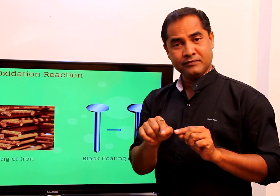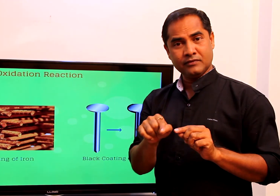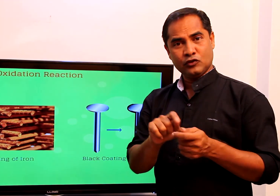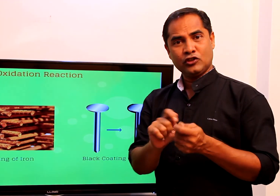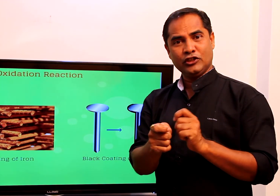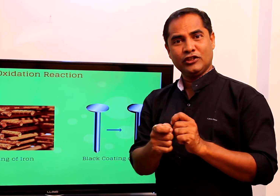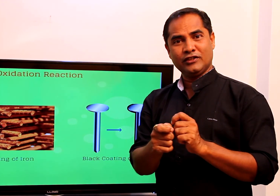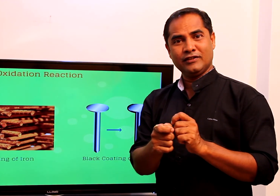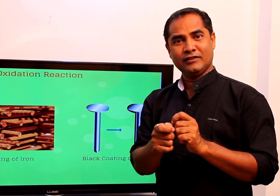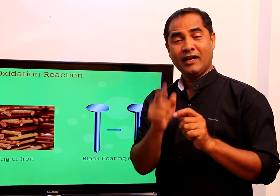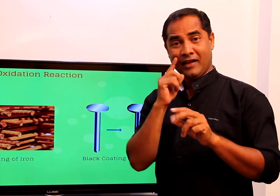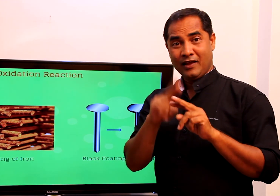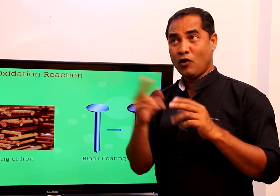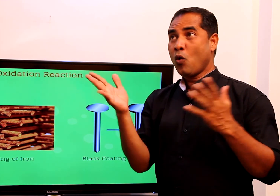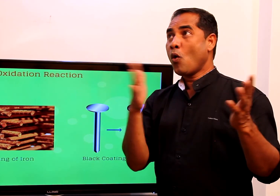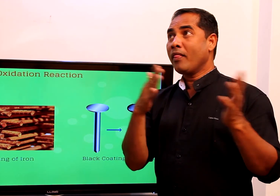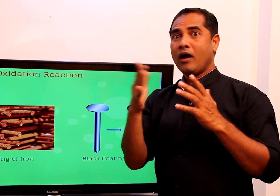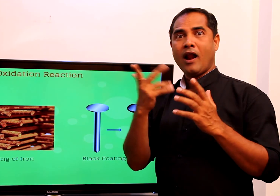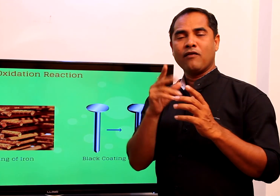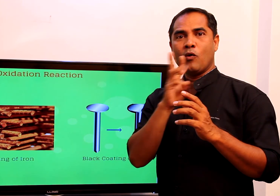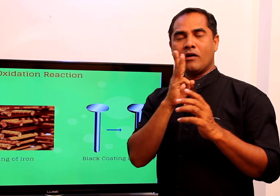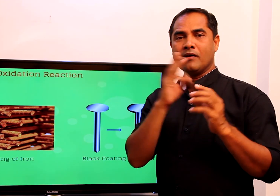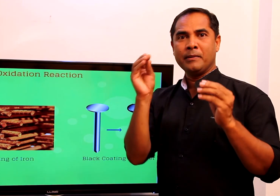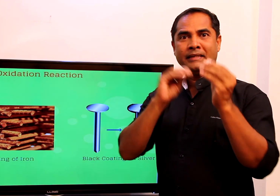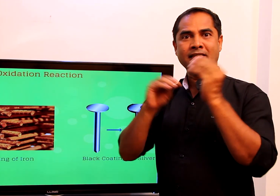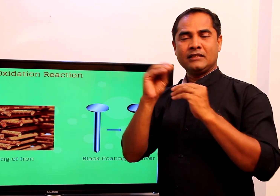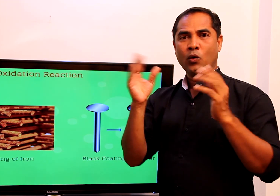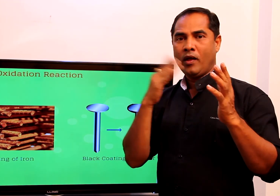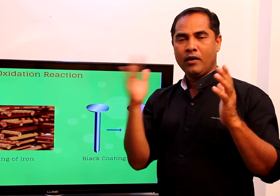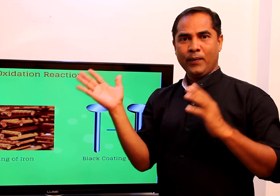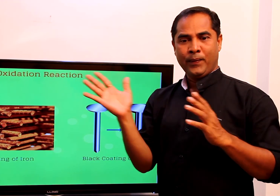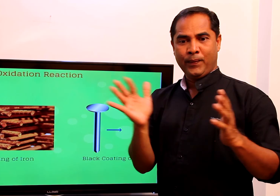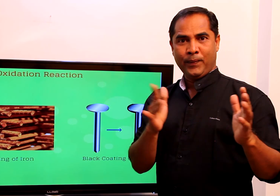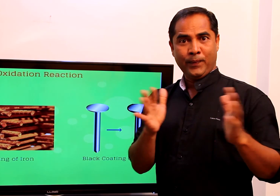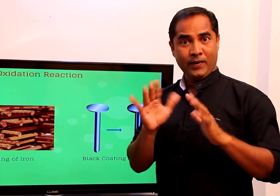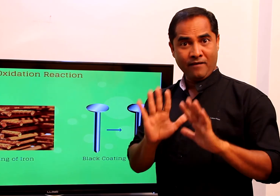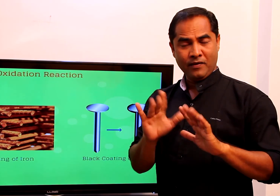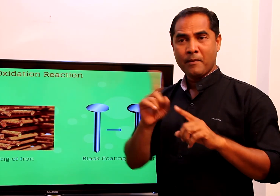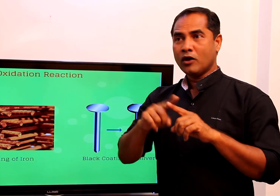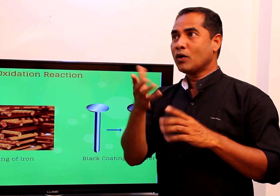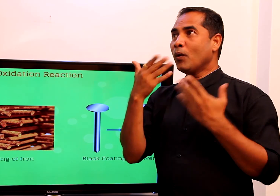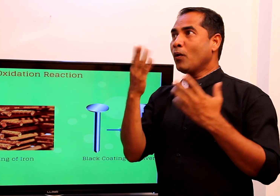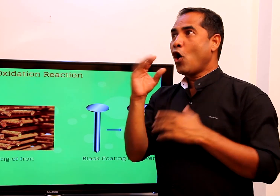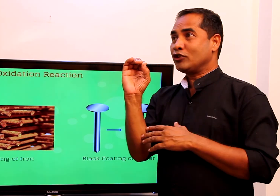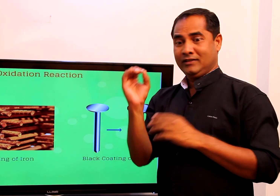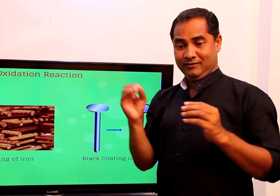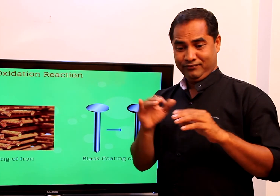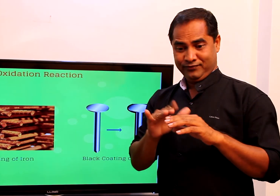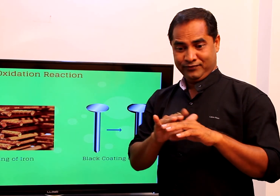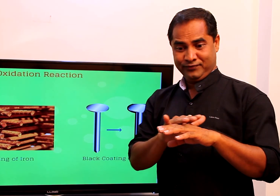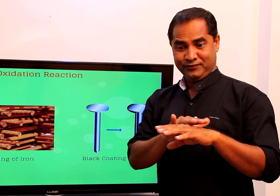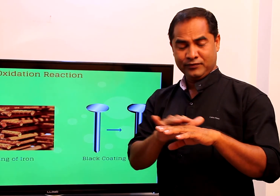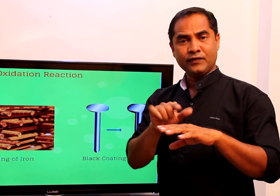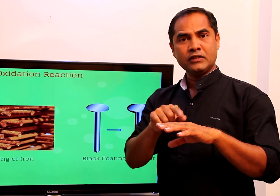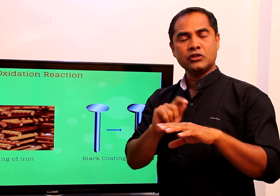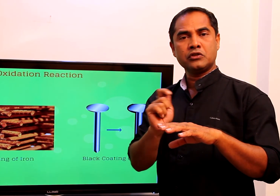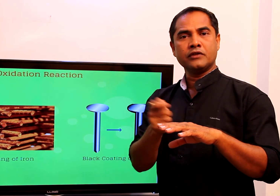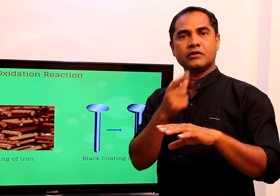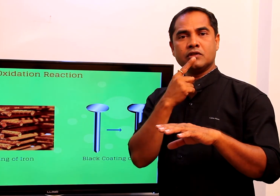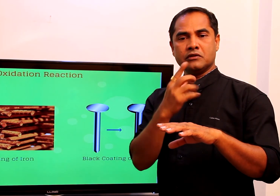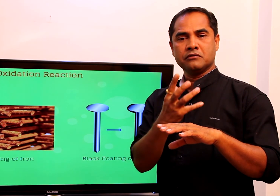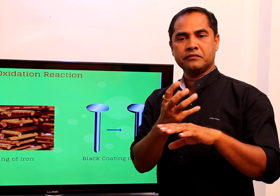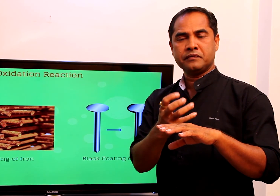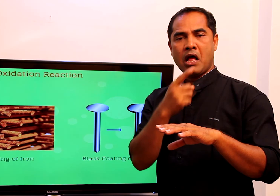If there is moisture, wind presence of oxygen - the color of the